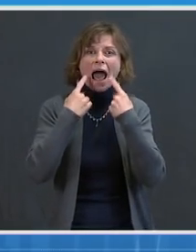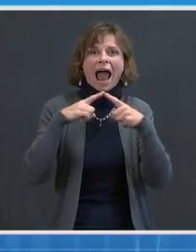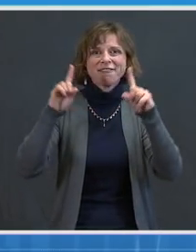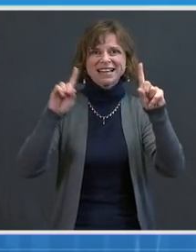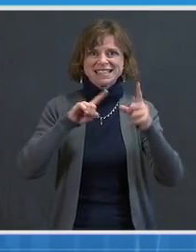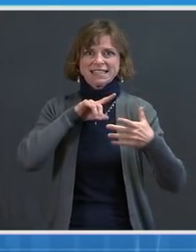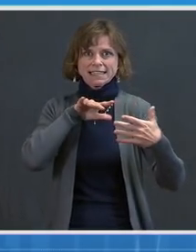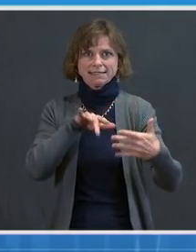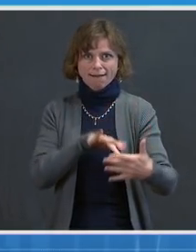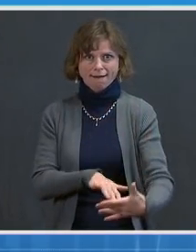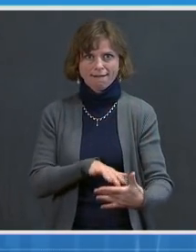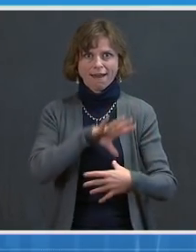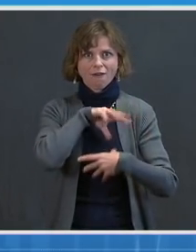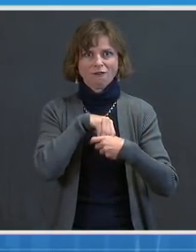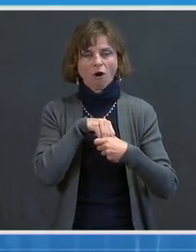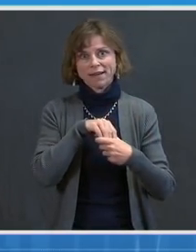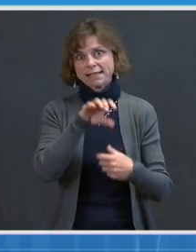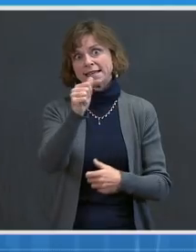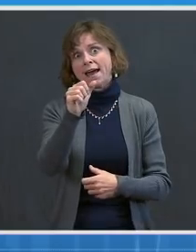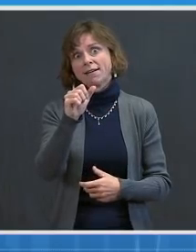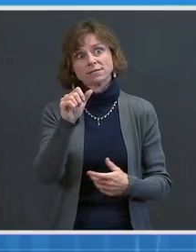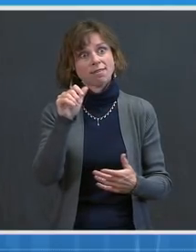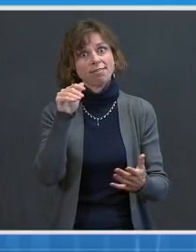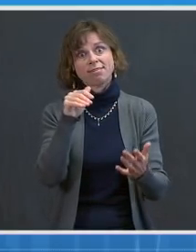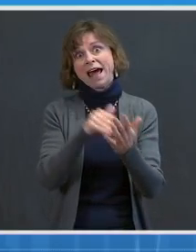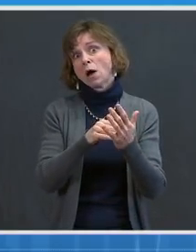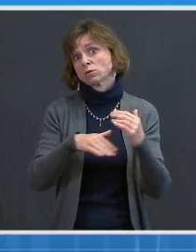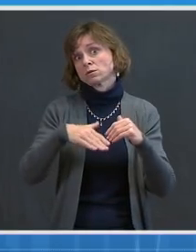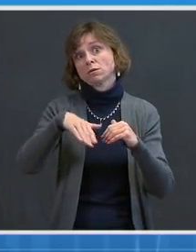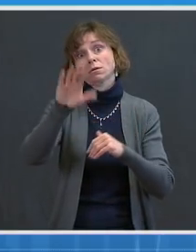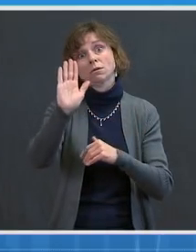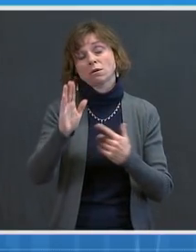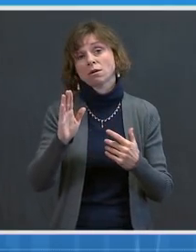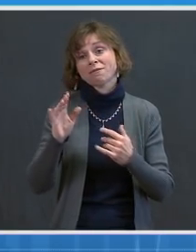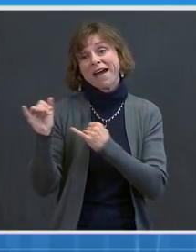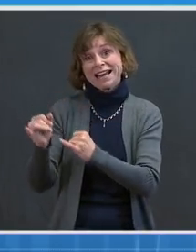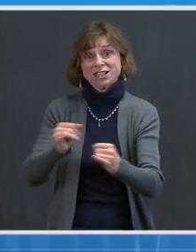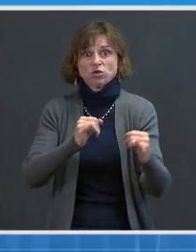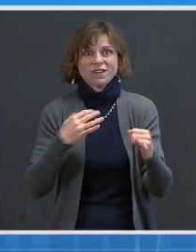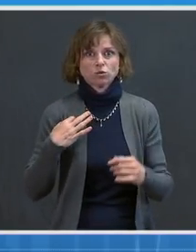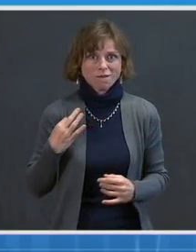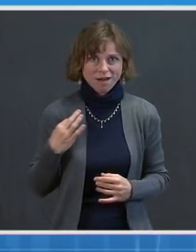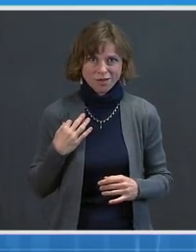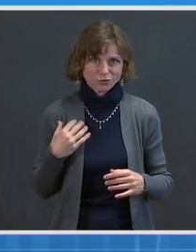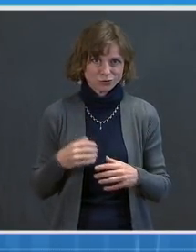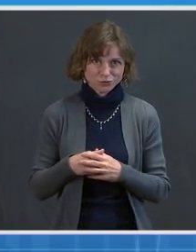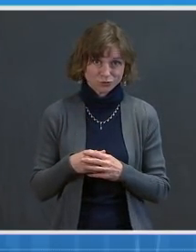involving tens of thousands of individual volunteers. What we almost certainly will do